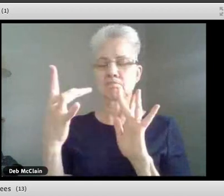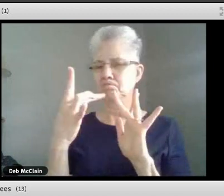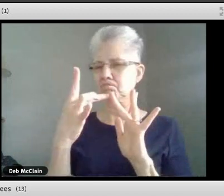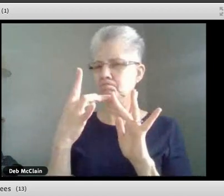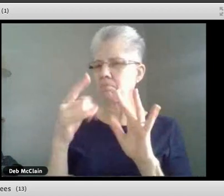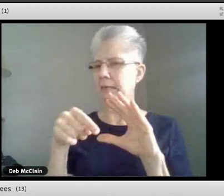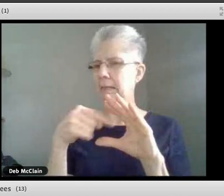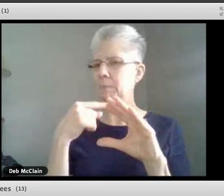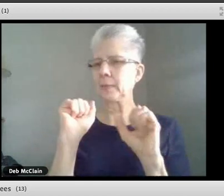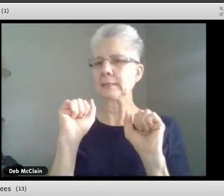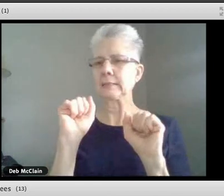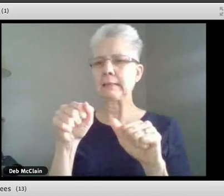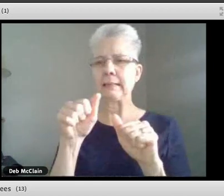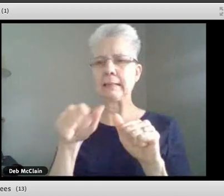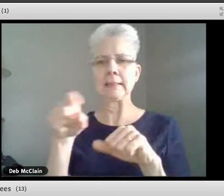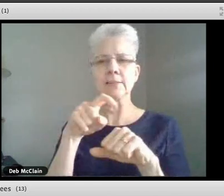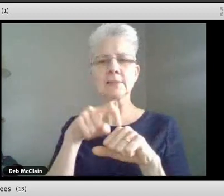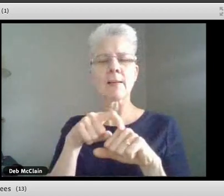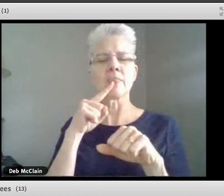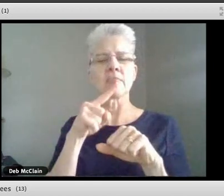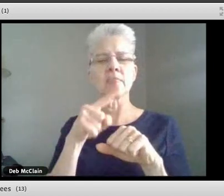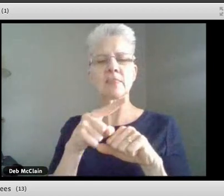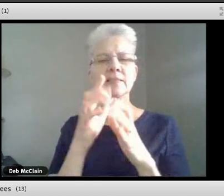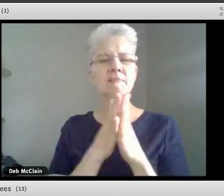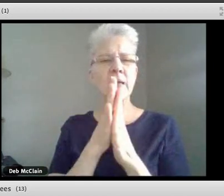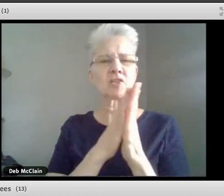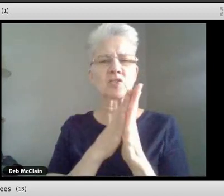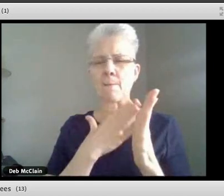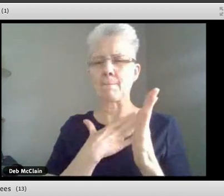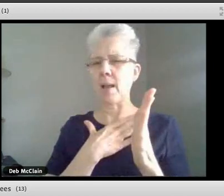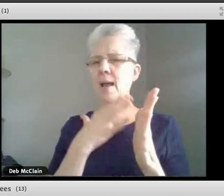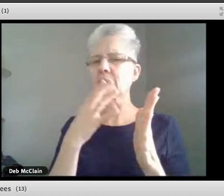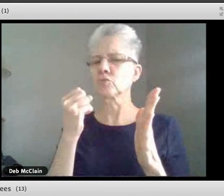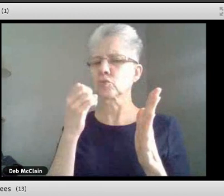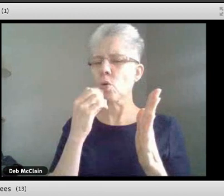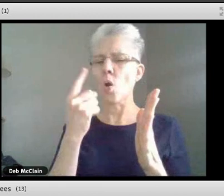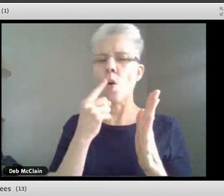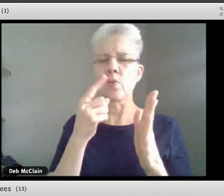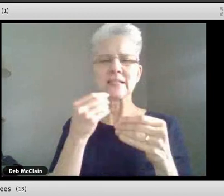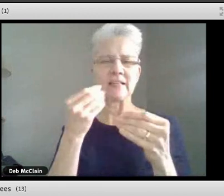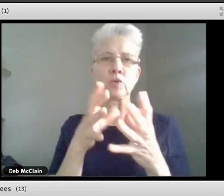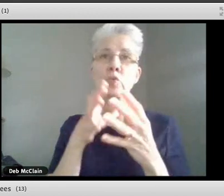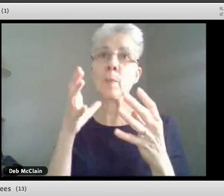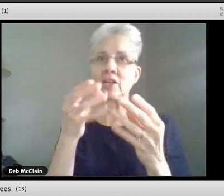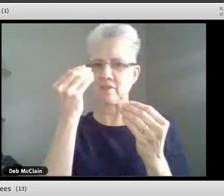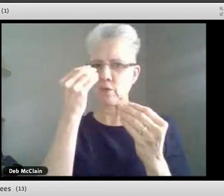I'm always going to give you too much information on it because it's something I'm excited about and passionate about,